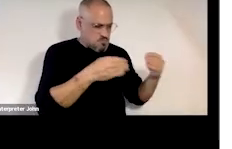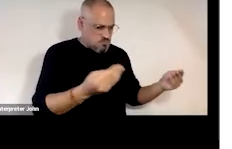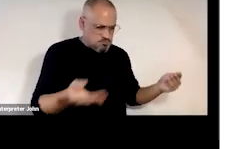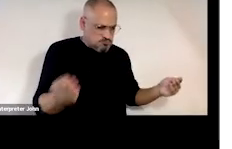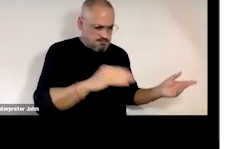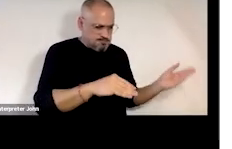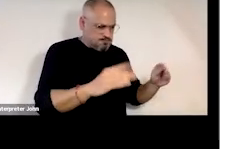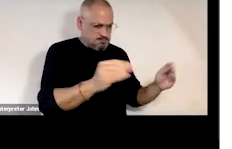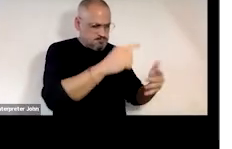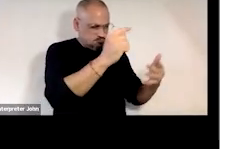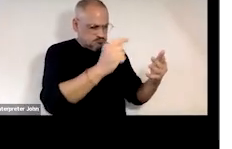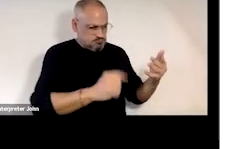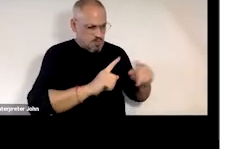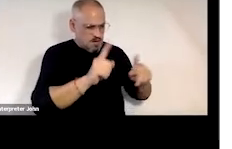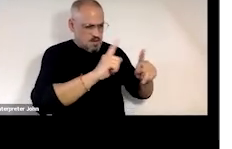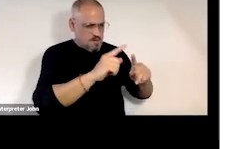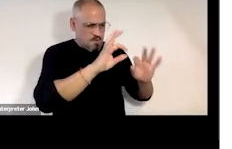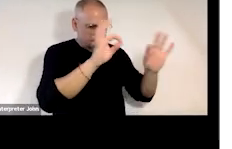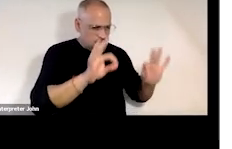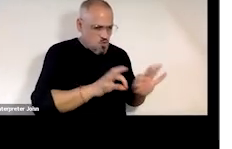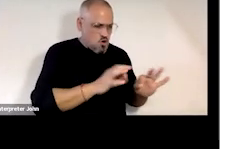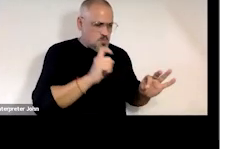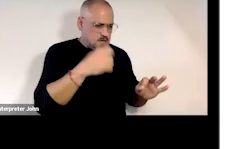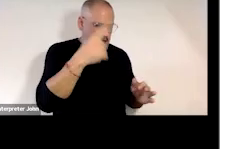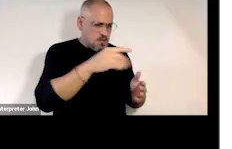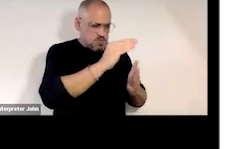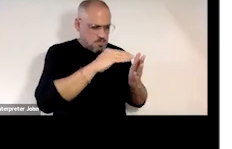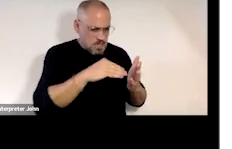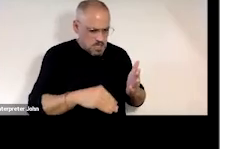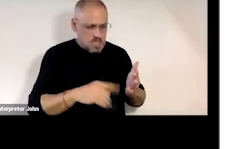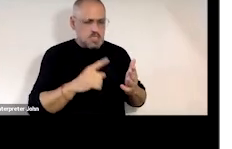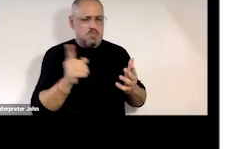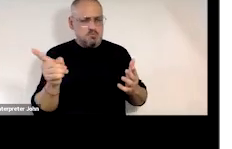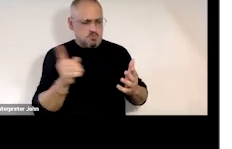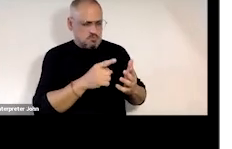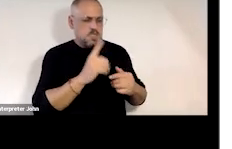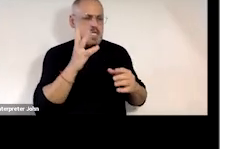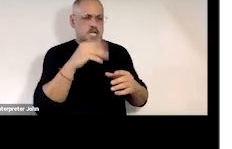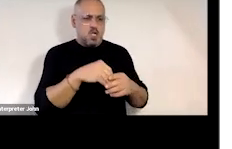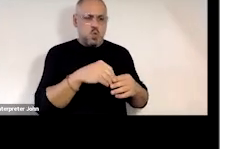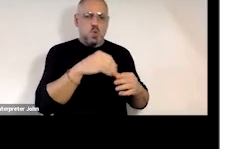with all the different forms that you're gonna need to help them complete. So that would include intake forms.